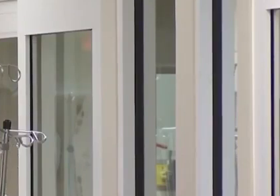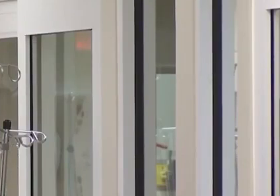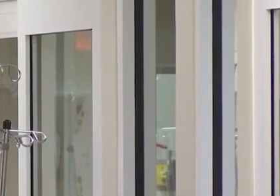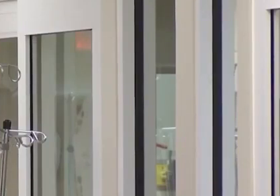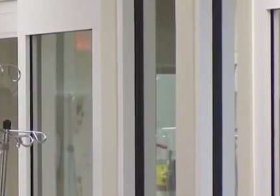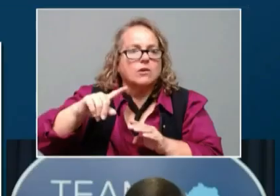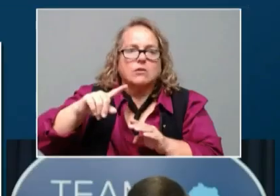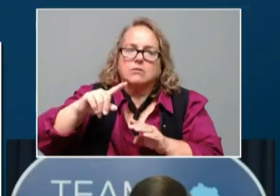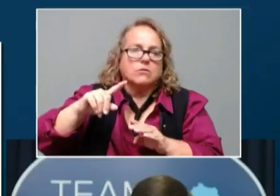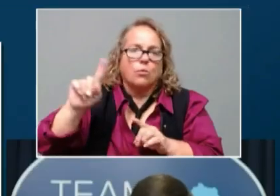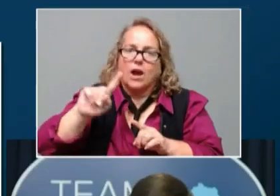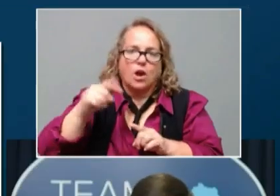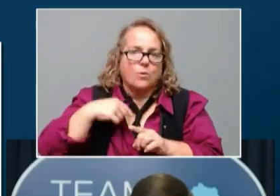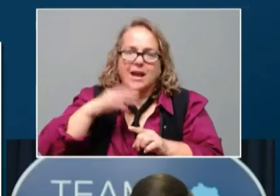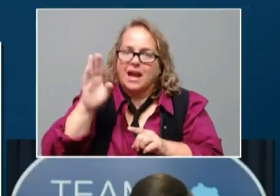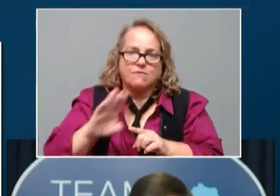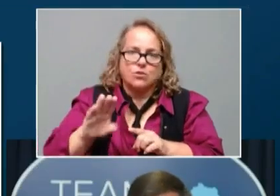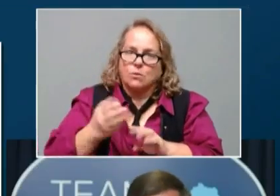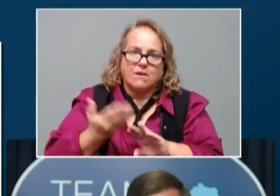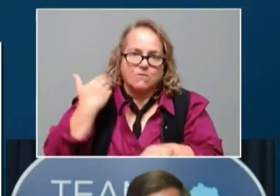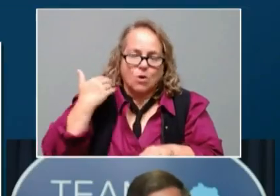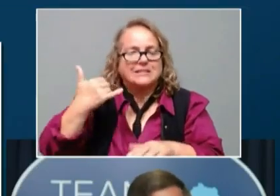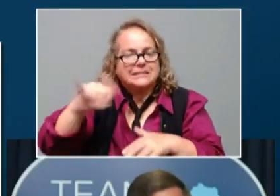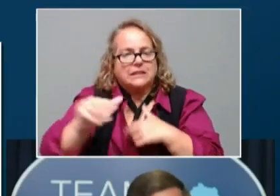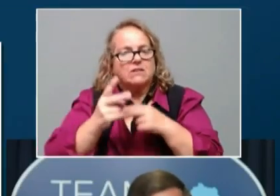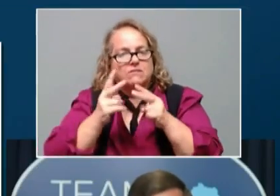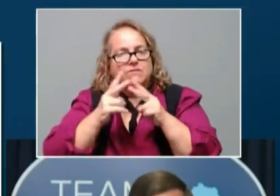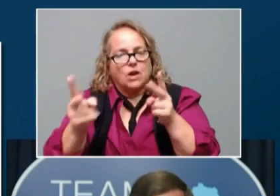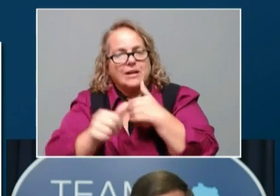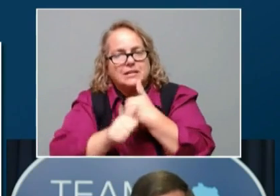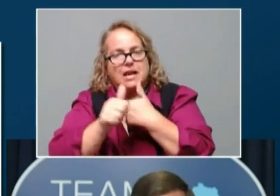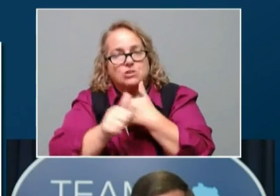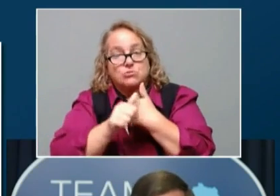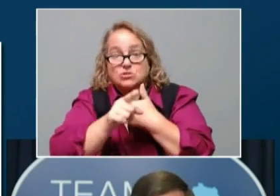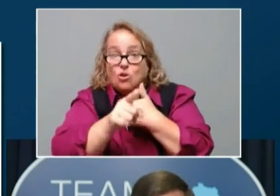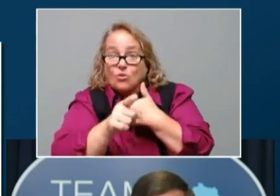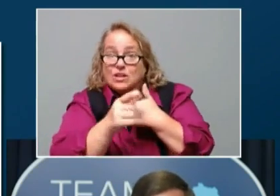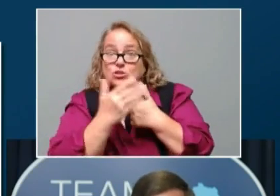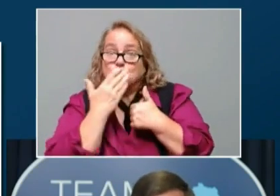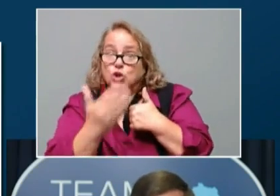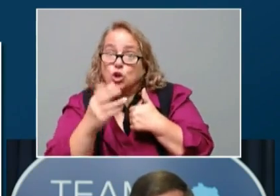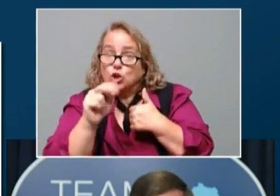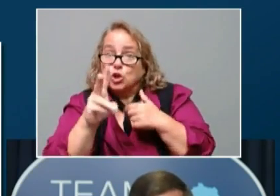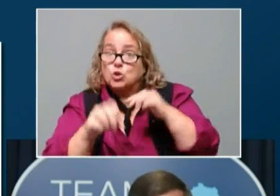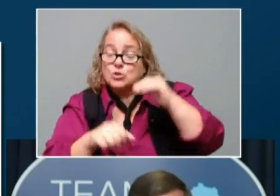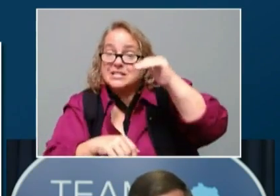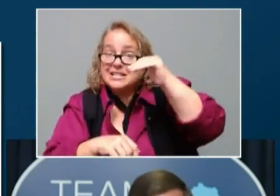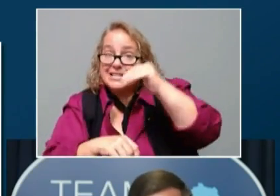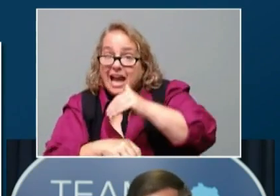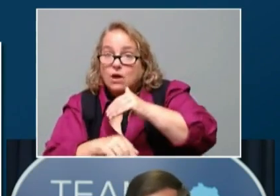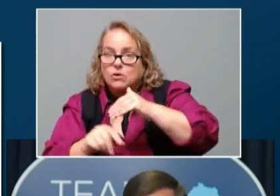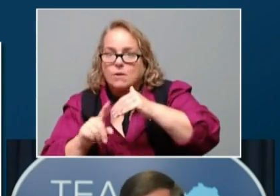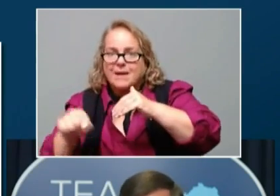AND THOUSANDS OF NEW CESAS ARE BEING REPORTED DAILY. SO WLEHI THIS IS GENERALLY GOOD NEWS.